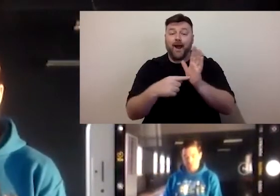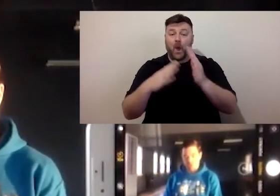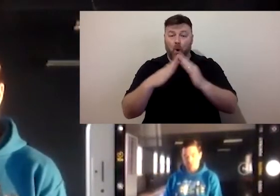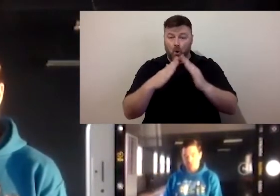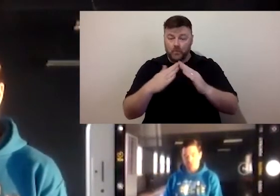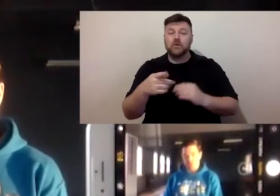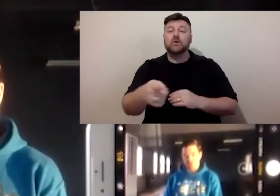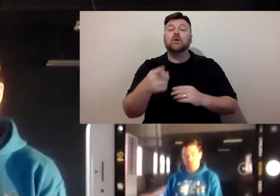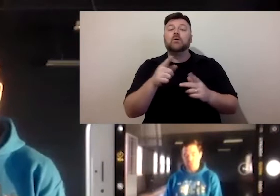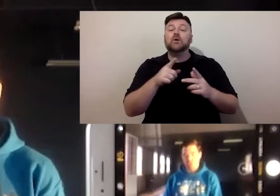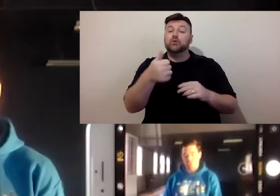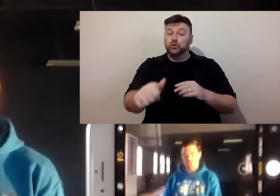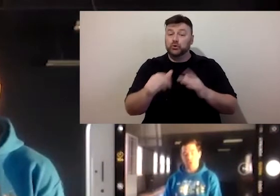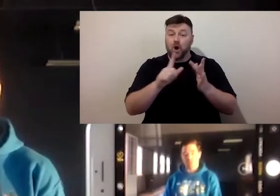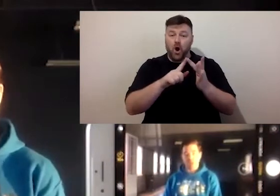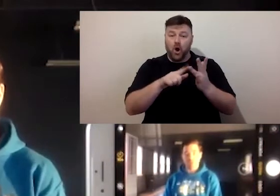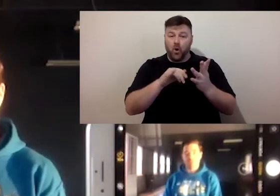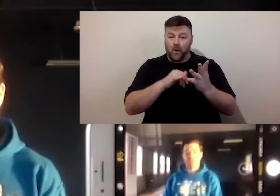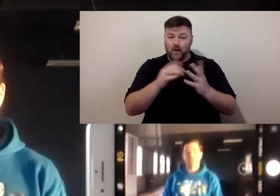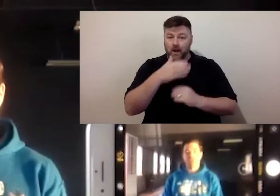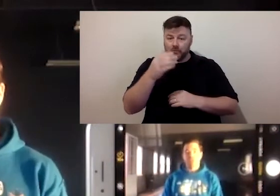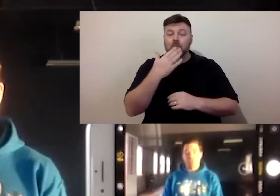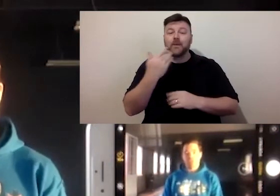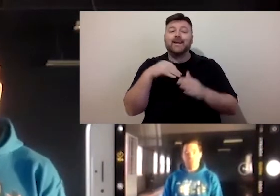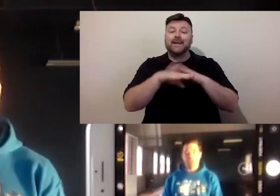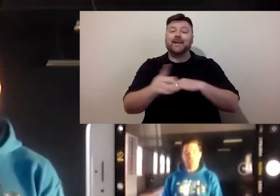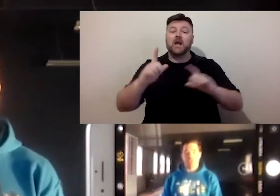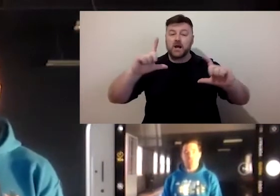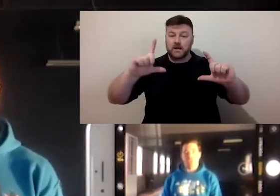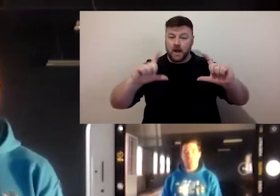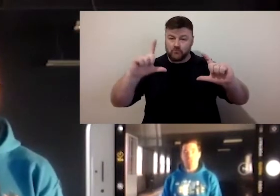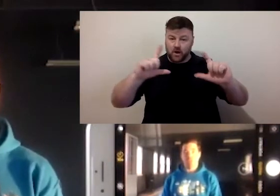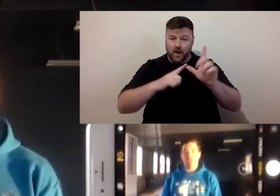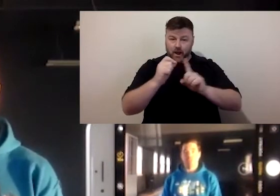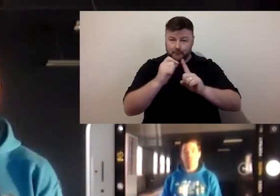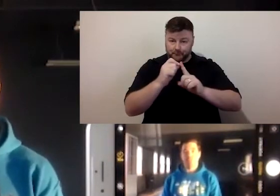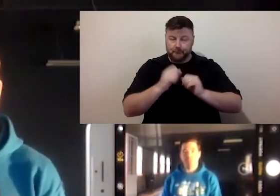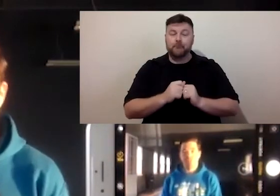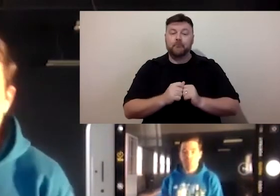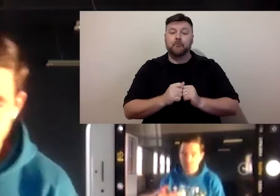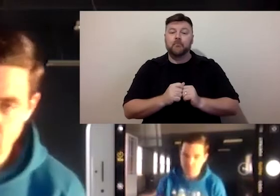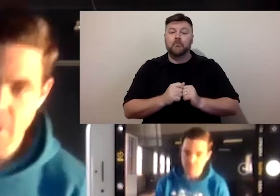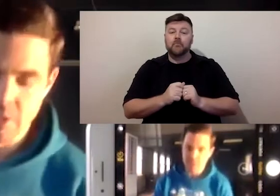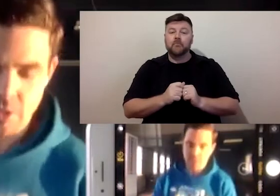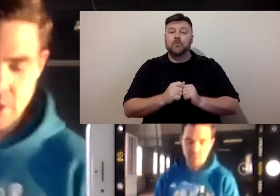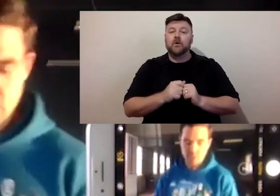iOS, go into your Camera app and choose the - there's many ways to do